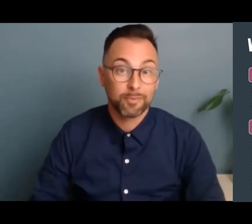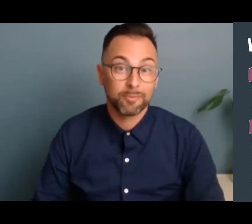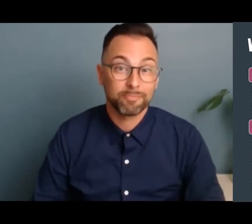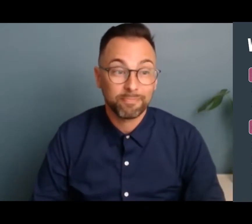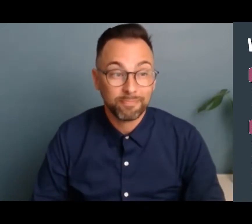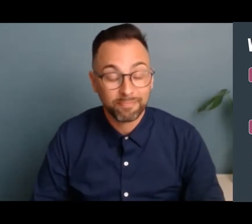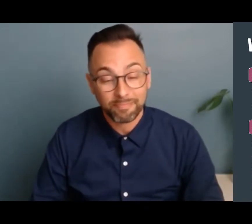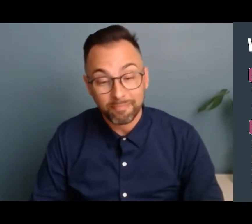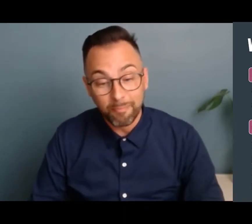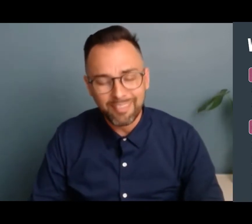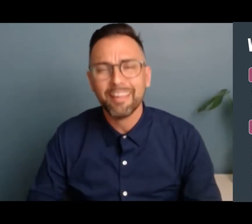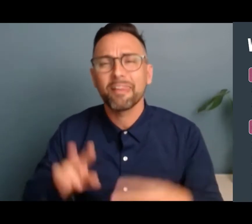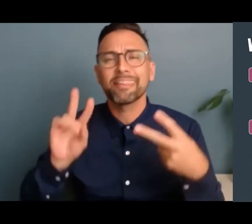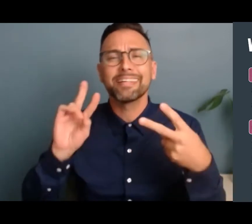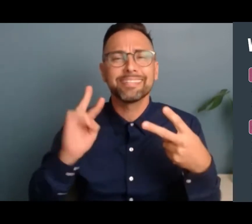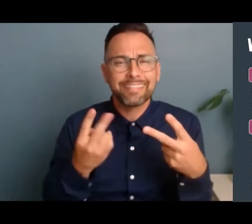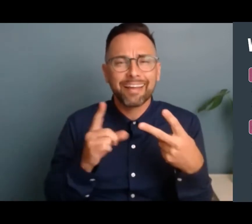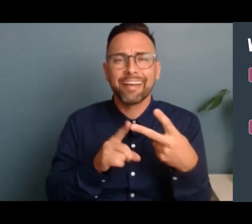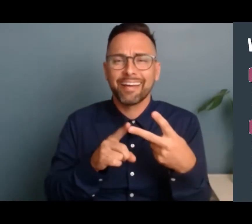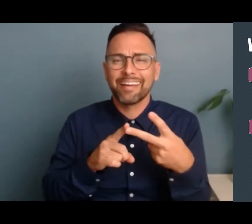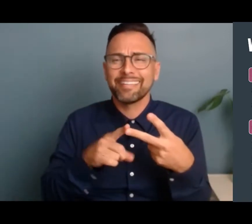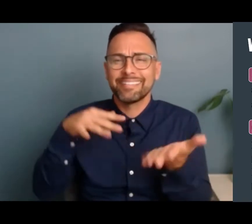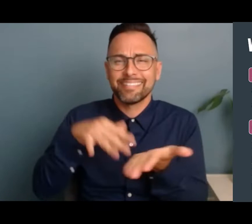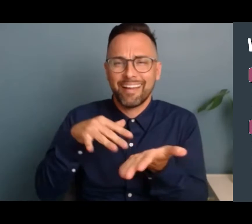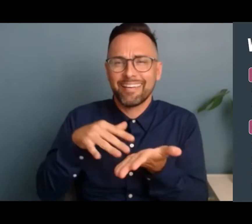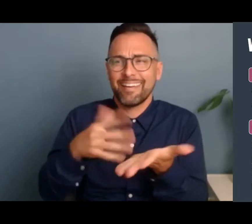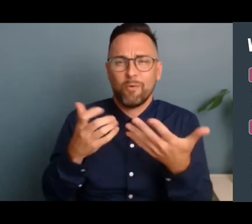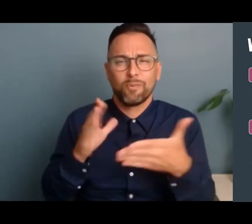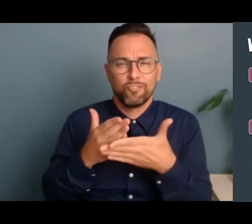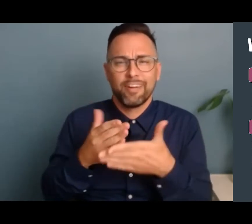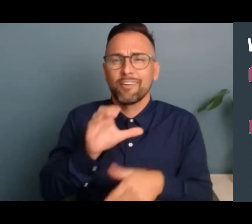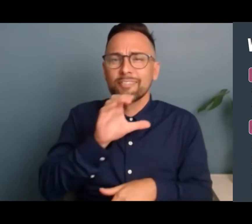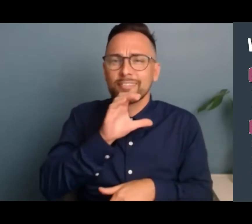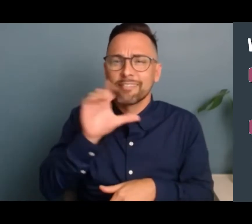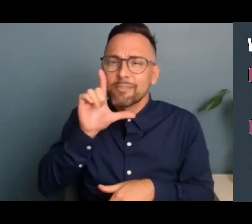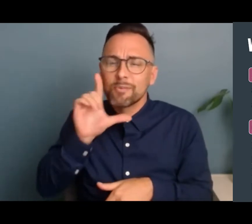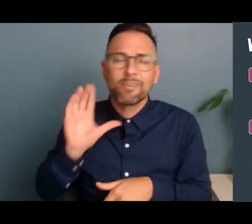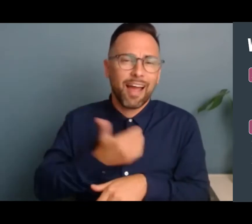So college is incredibly important for deaf people. In our study, I also want to share